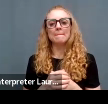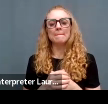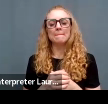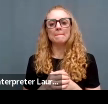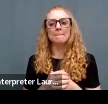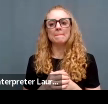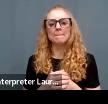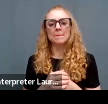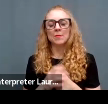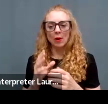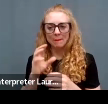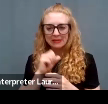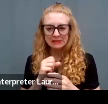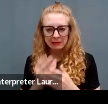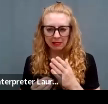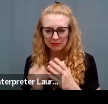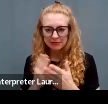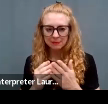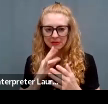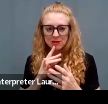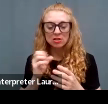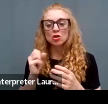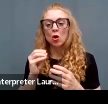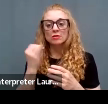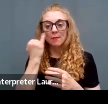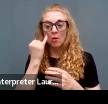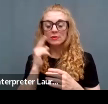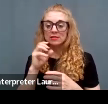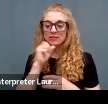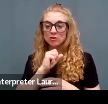it was an older couple for example that is that is planning to do this with their